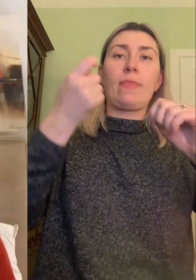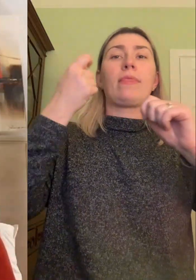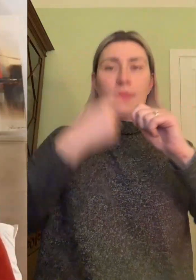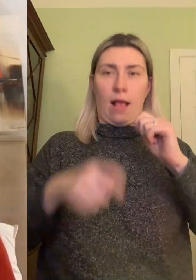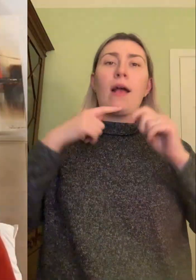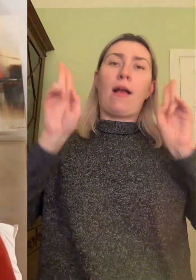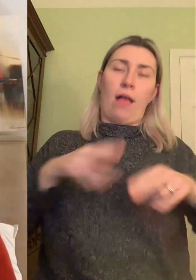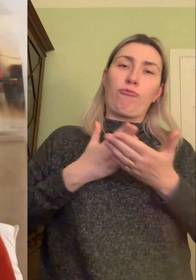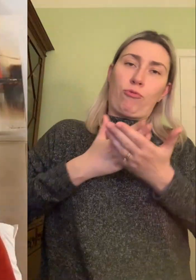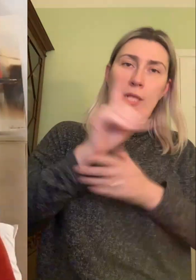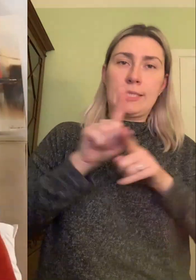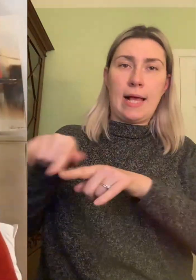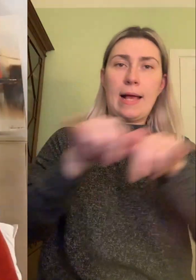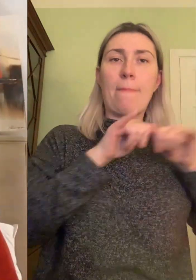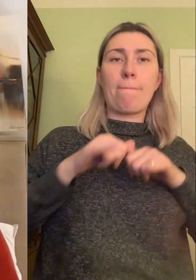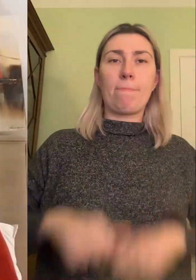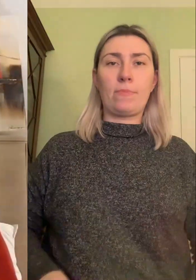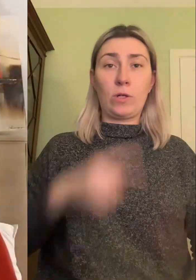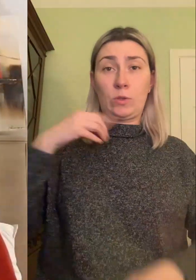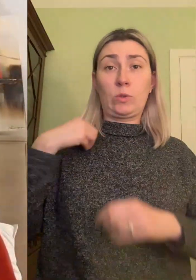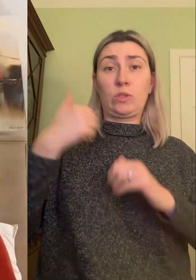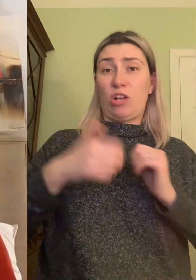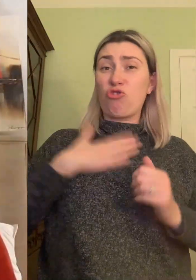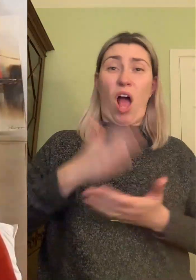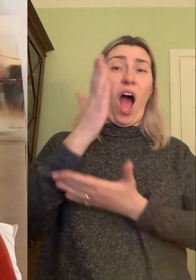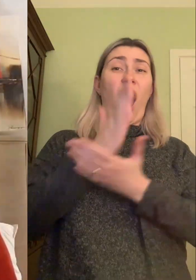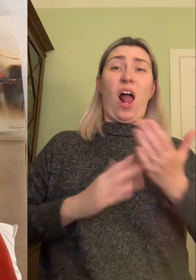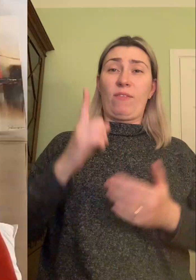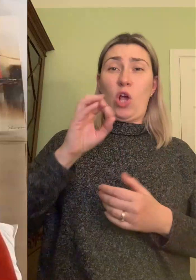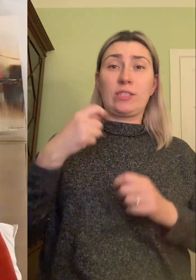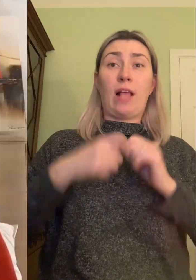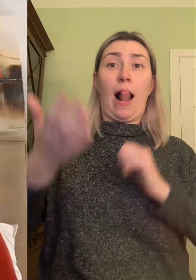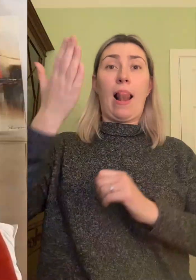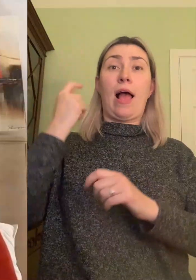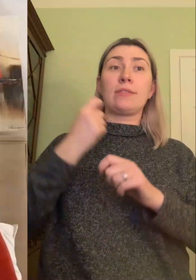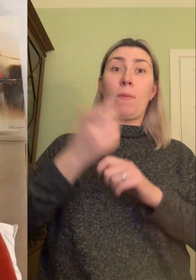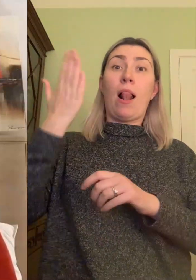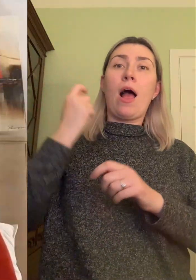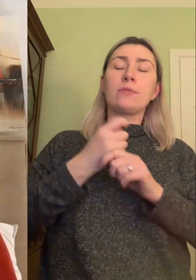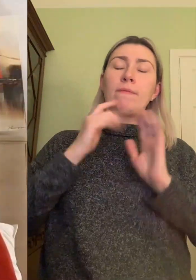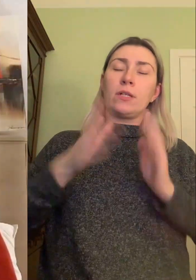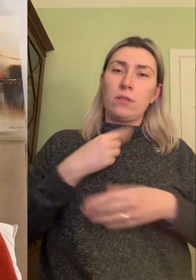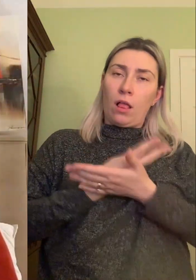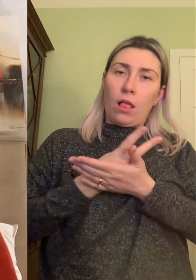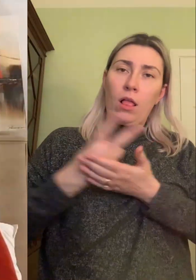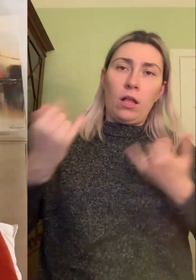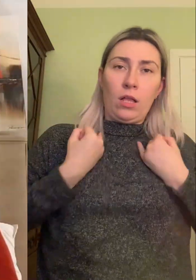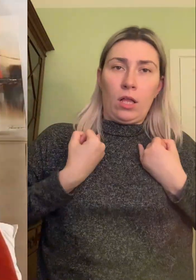that everybody else gets. So that approval came through. Today, I just got half the dose I got last time - that time I got really ill.